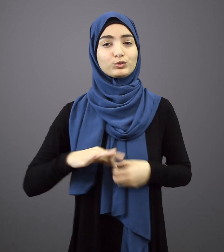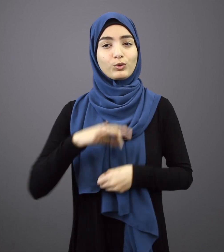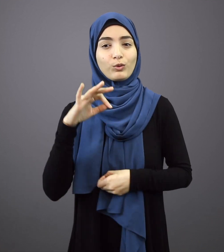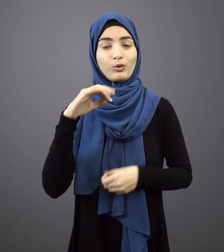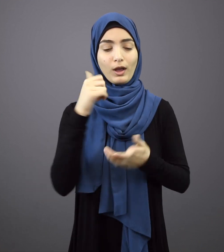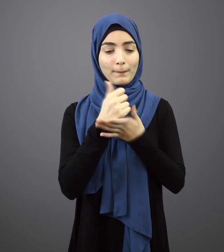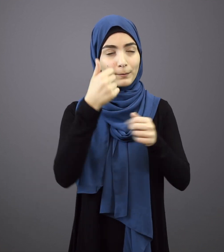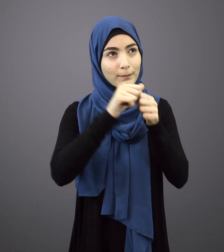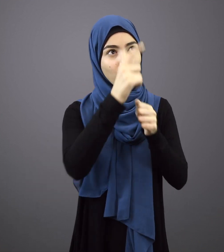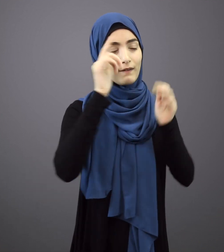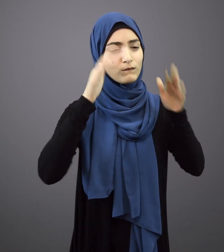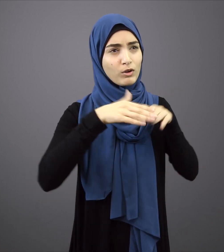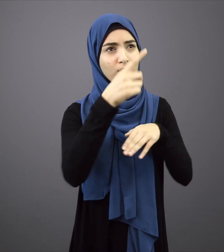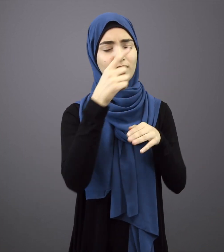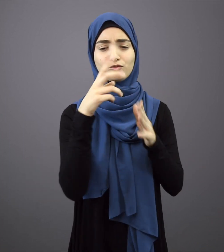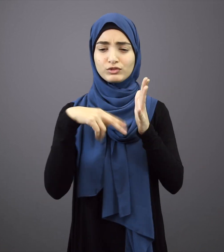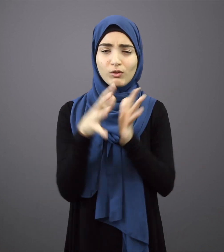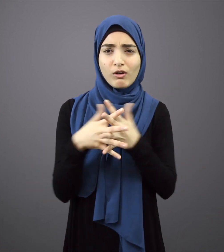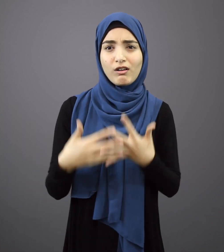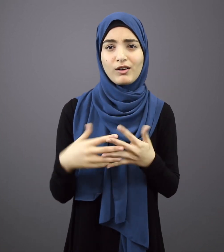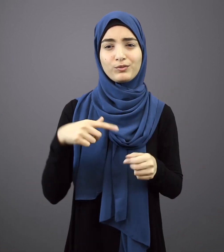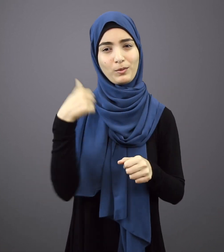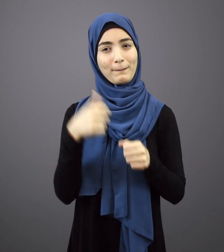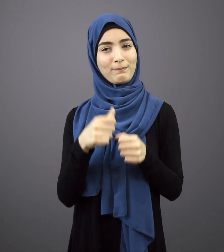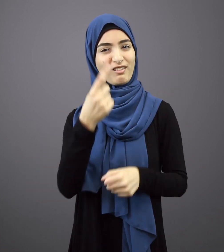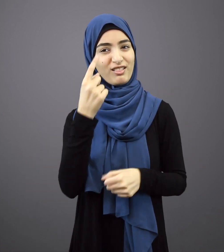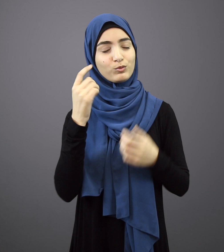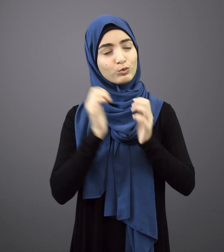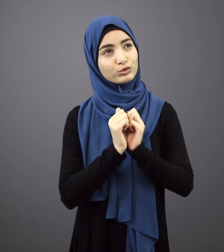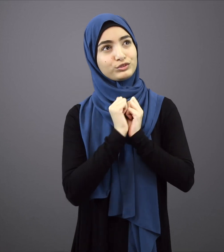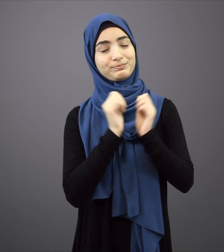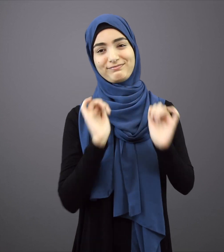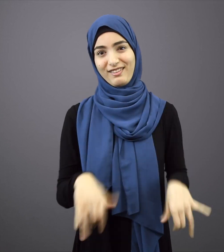To purify our souls through reading Quran and remembering and worshiping Allah